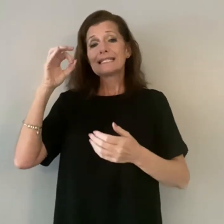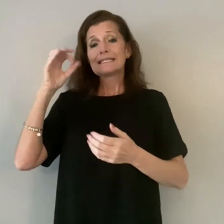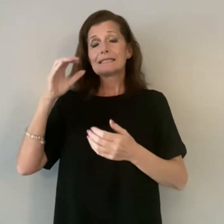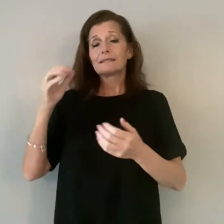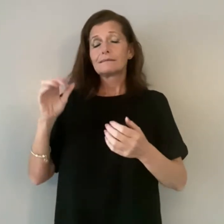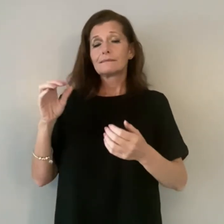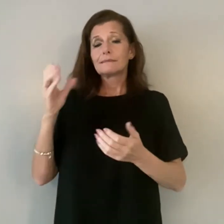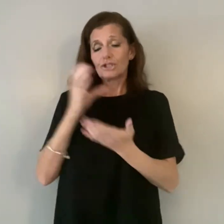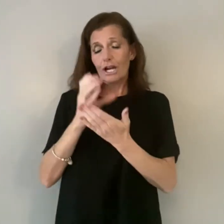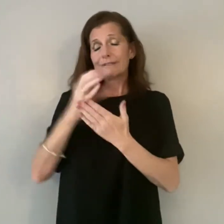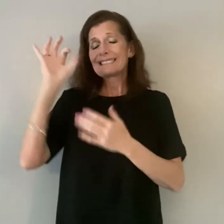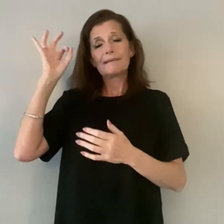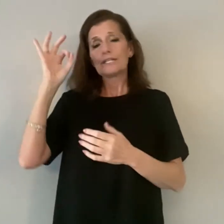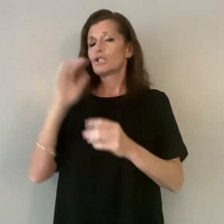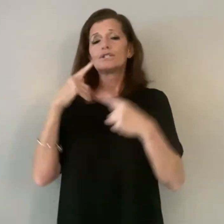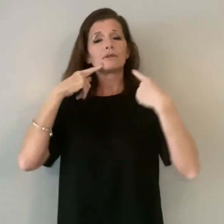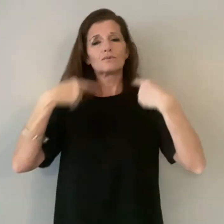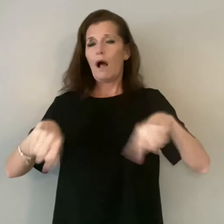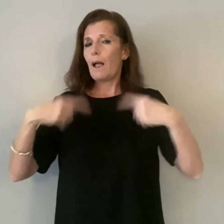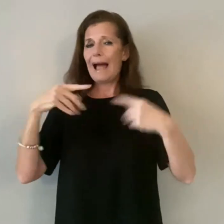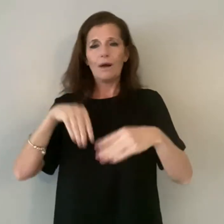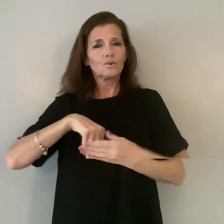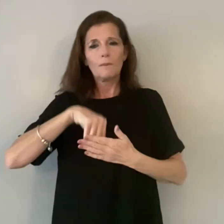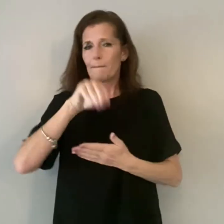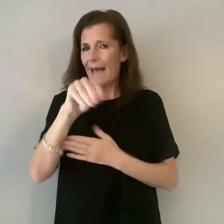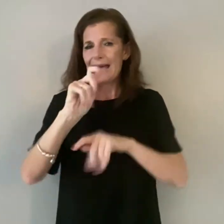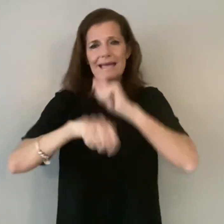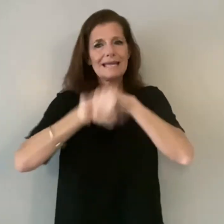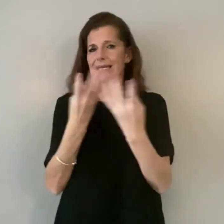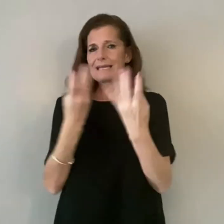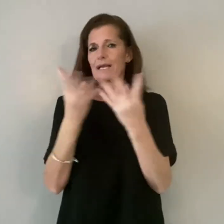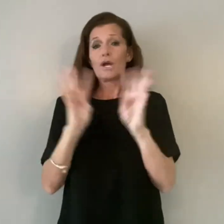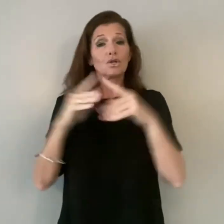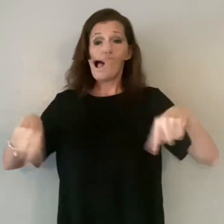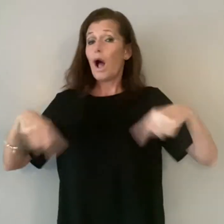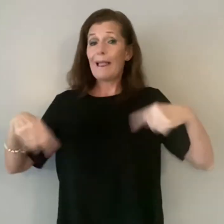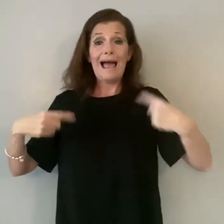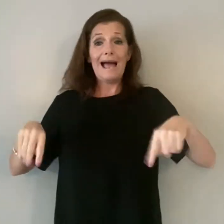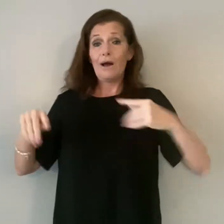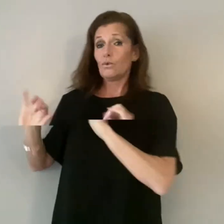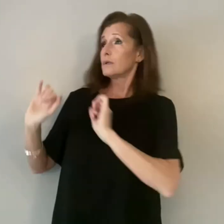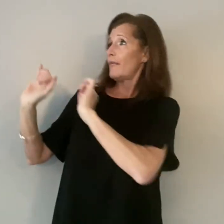doesn't allow for remuneration of board members. So if you're on a charity board, it's not actually currently allowed.